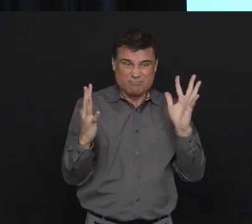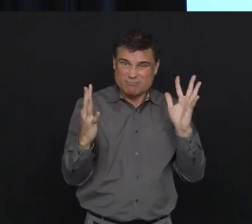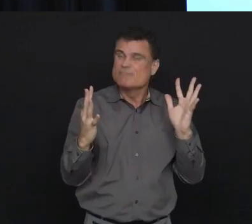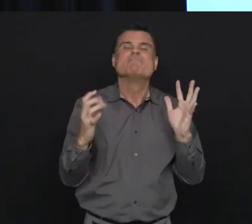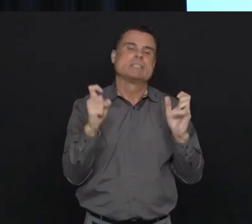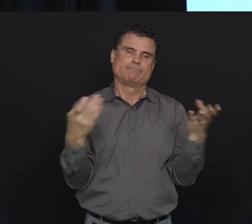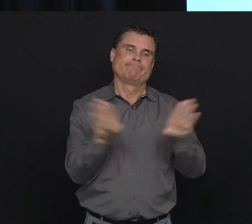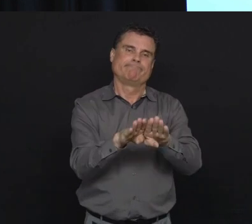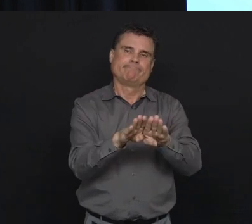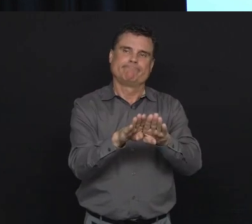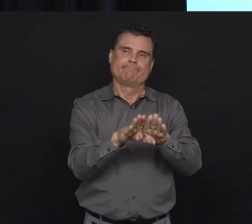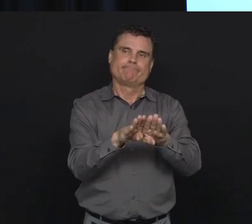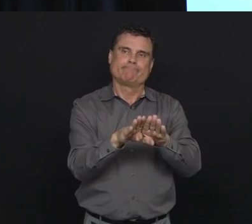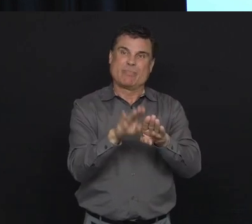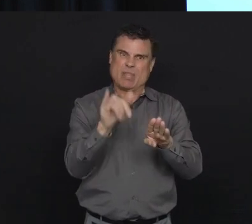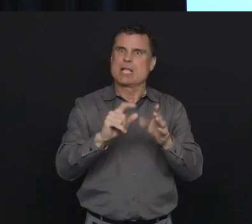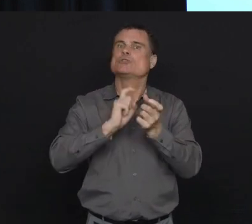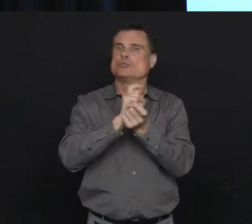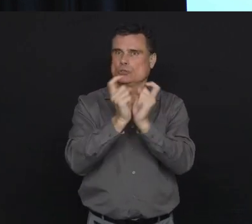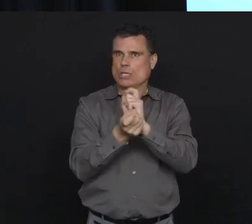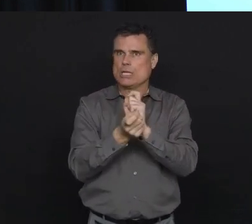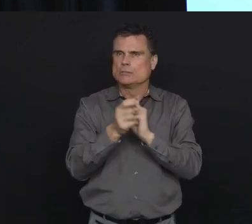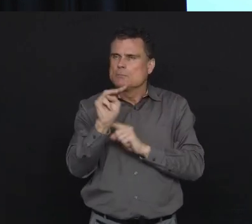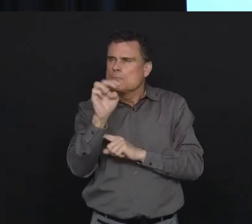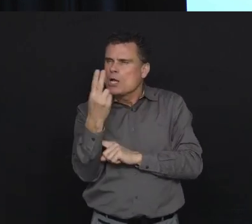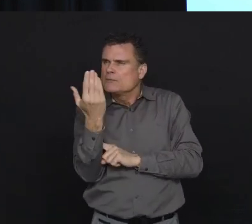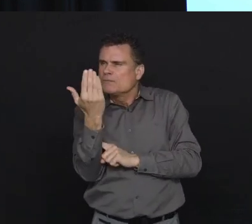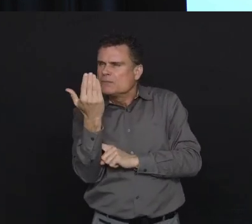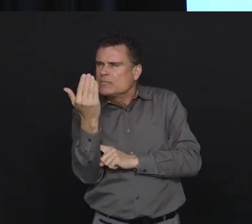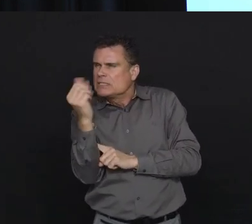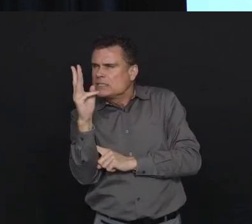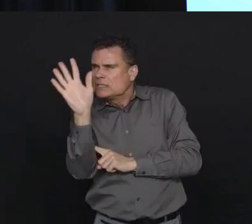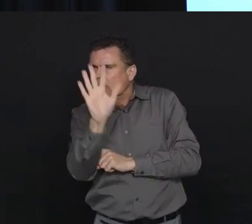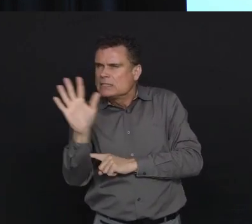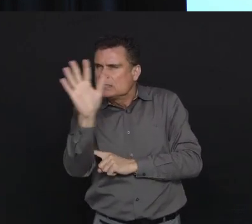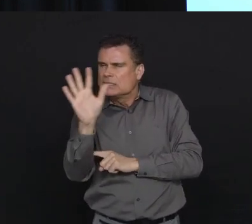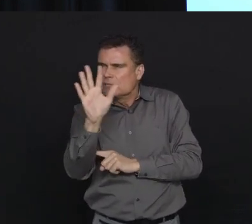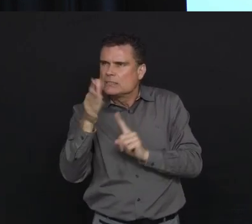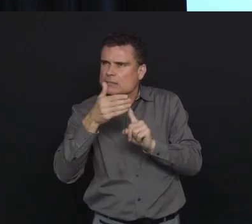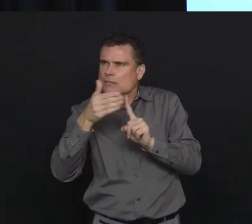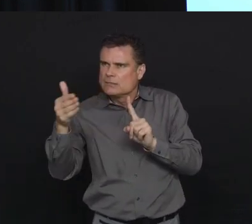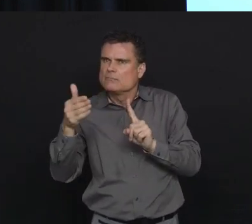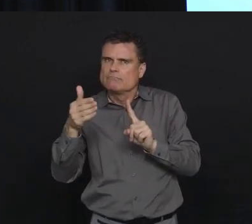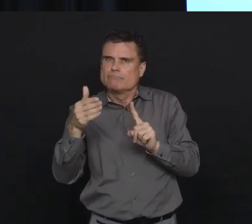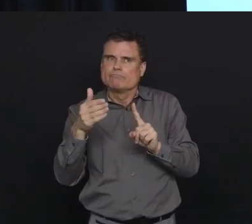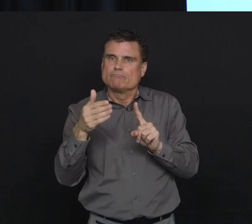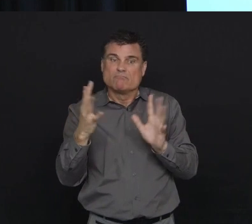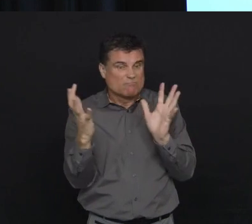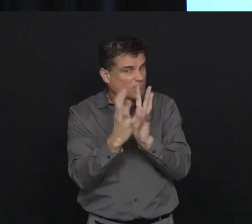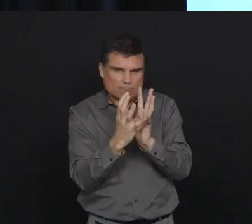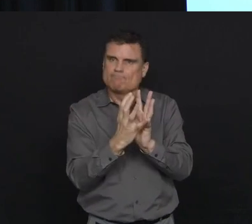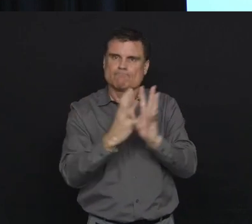implementations started the week of March 15, 16th. For me, while I'm looking at the scourge, I know